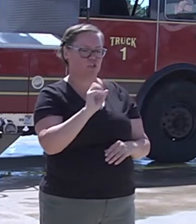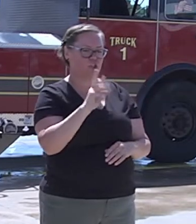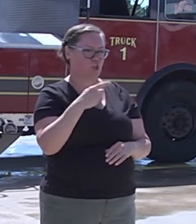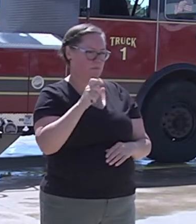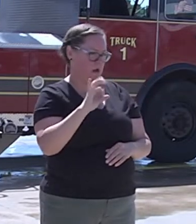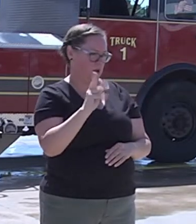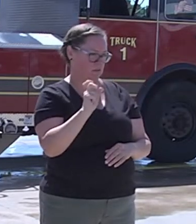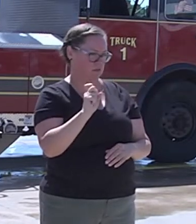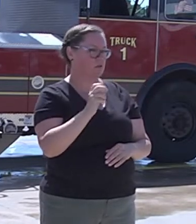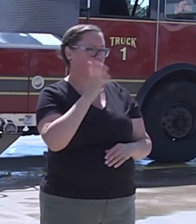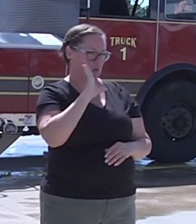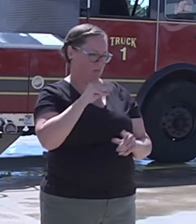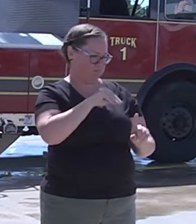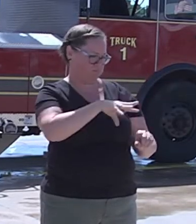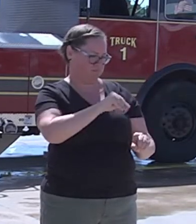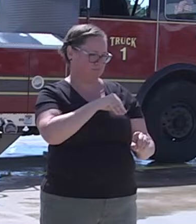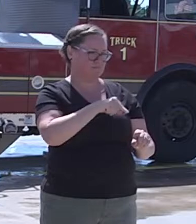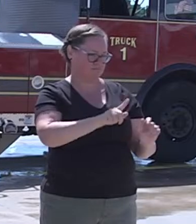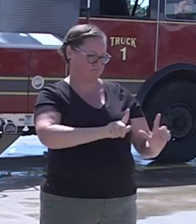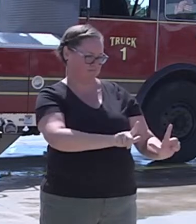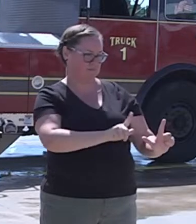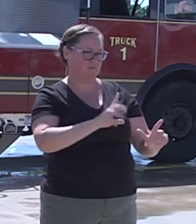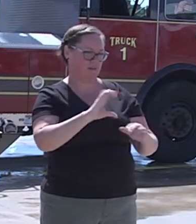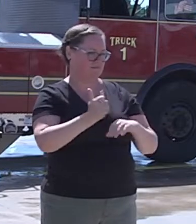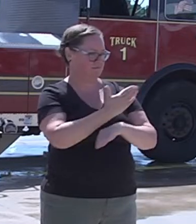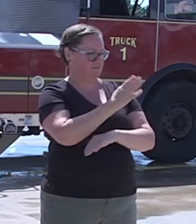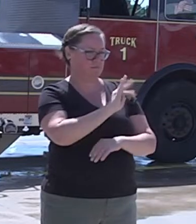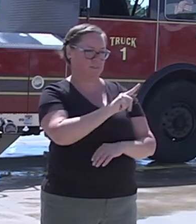we'll look them up and we'll get that bill to them in the mail and we appreciate the message thank